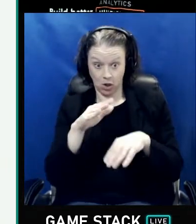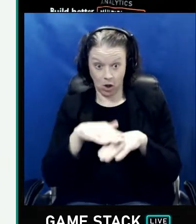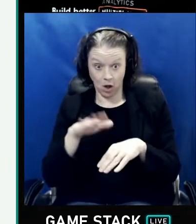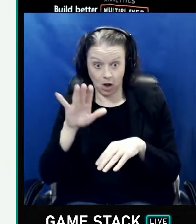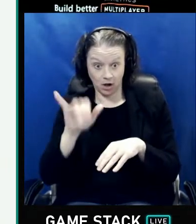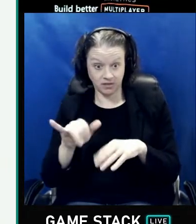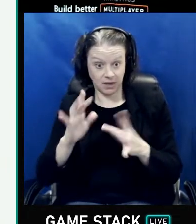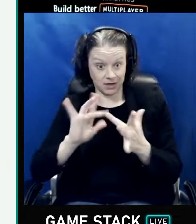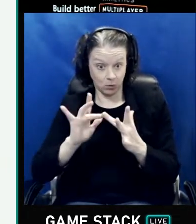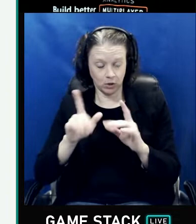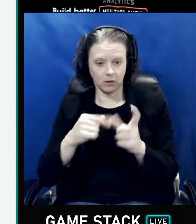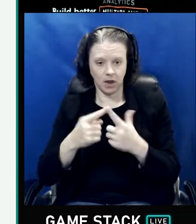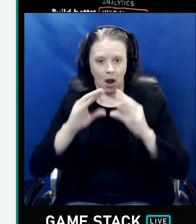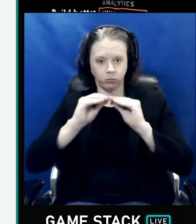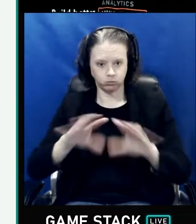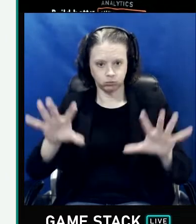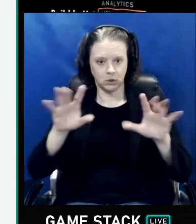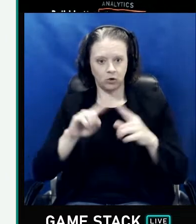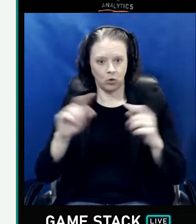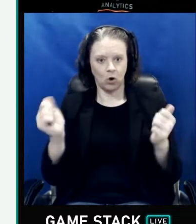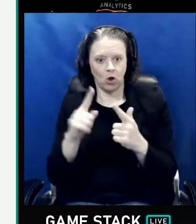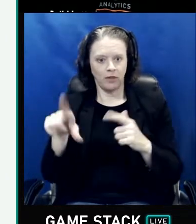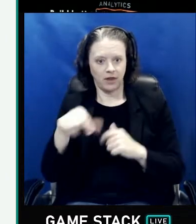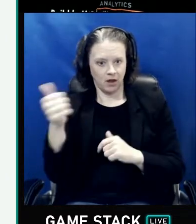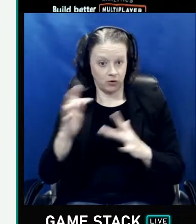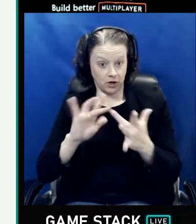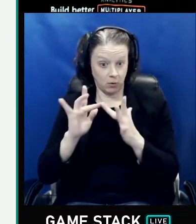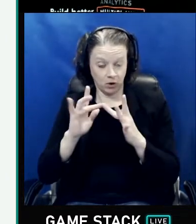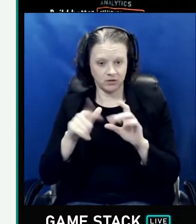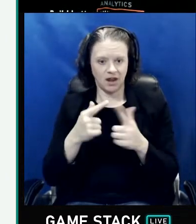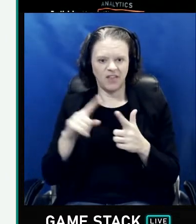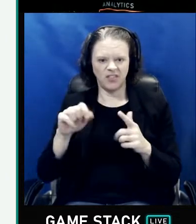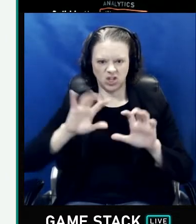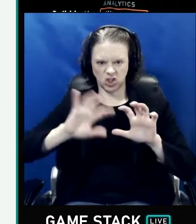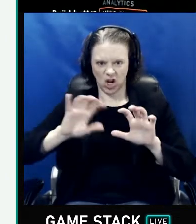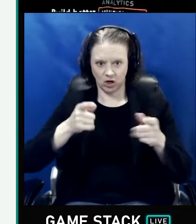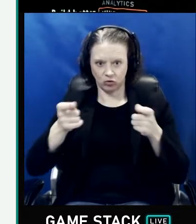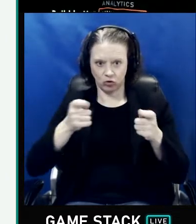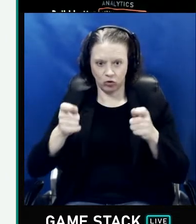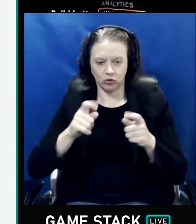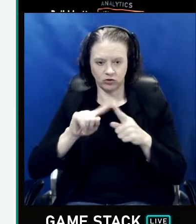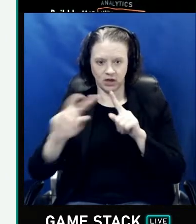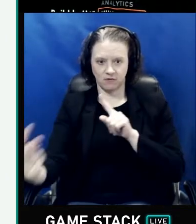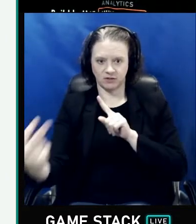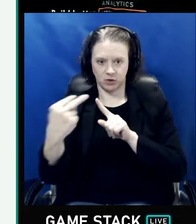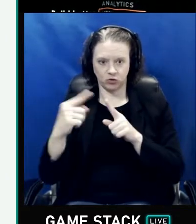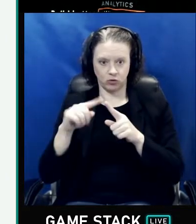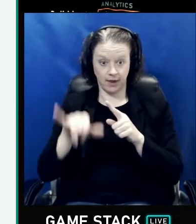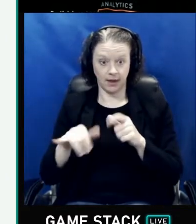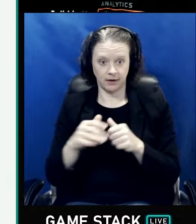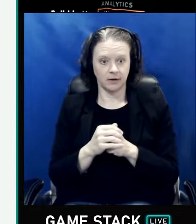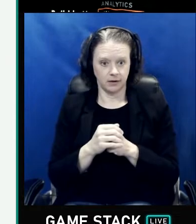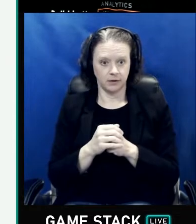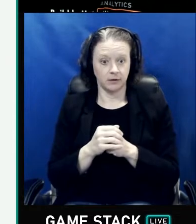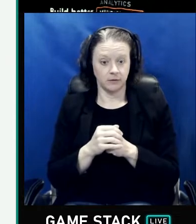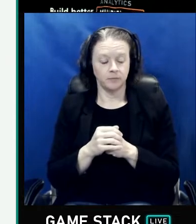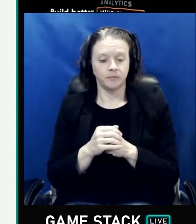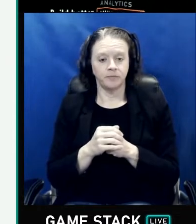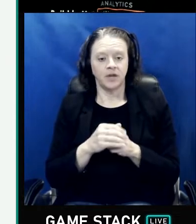in turn the other chat controls are visible through it. Once you're connected, Party automatically sends and receives voice and text over its